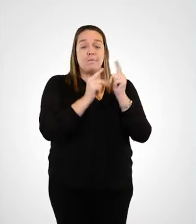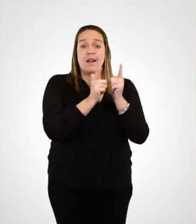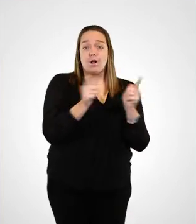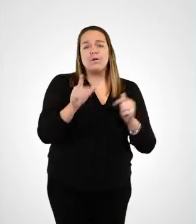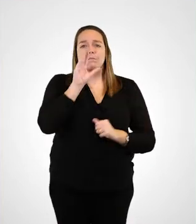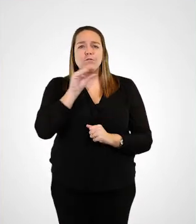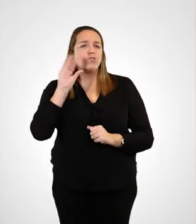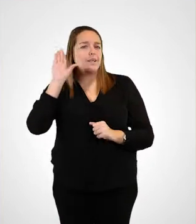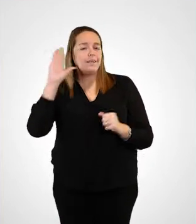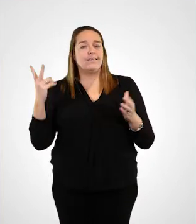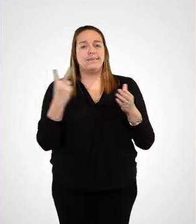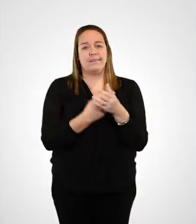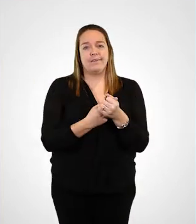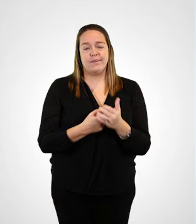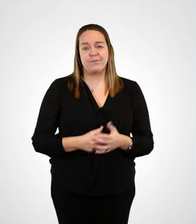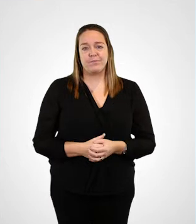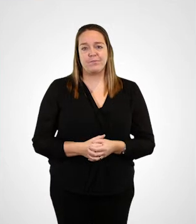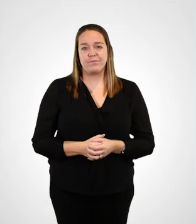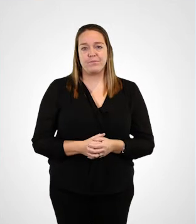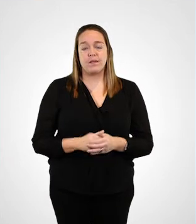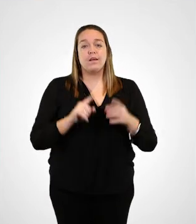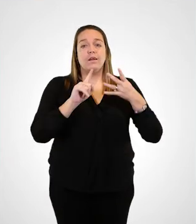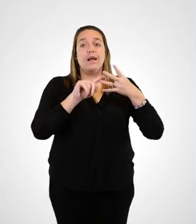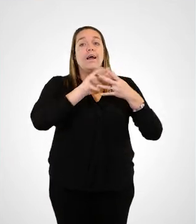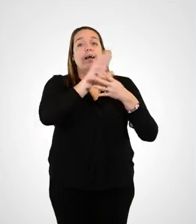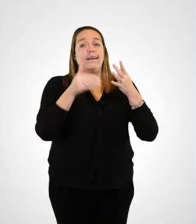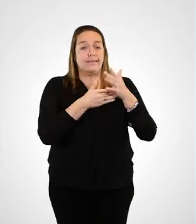we're building language and speech and listening together.